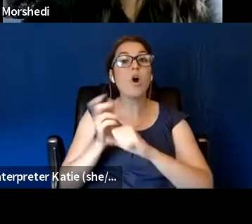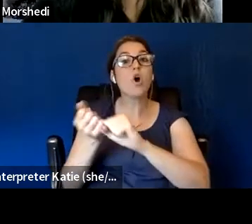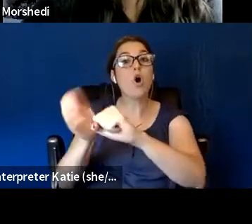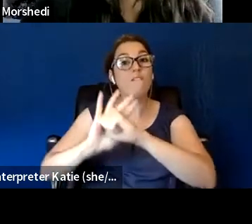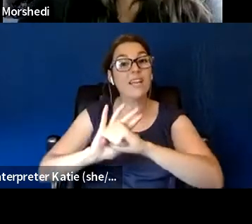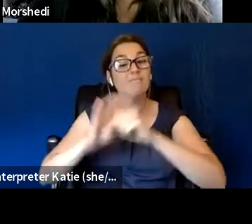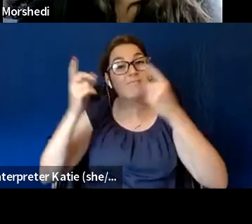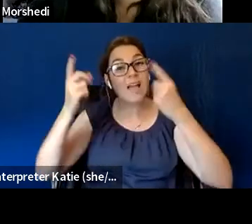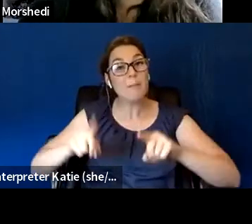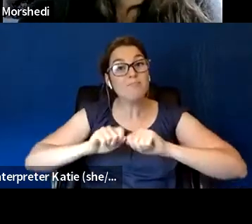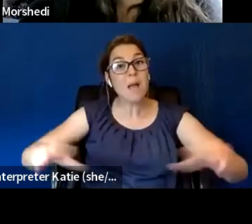So, I mean,